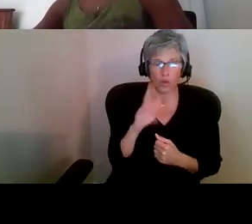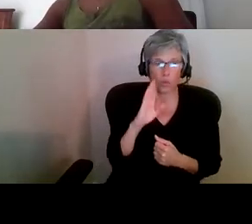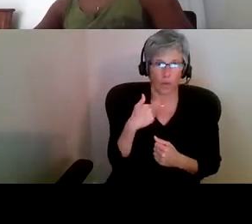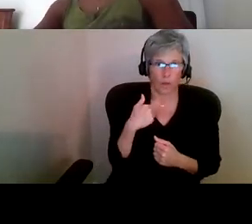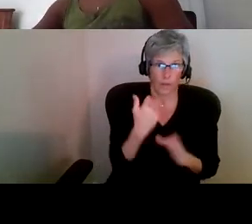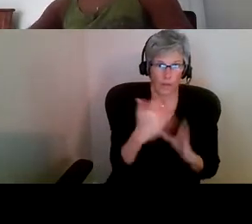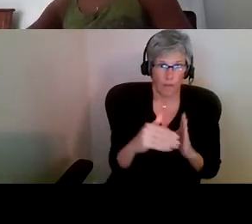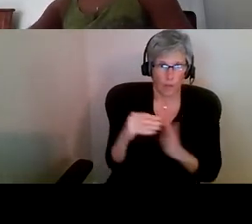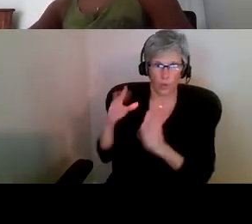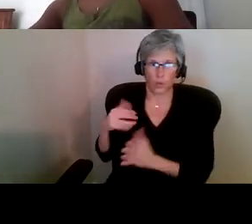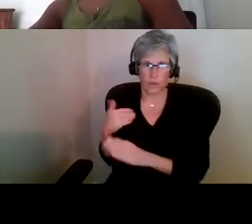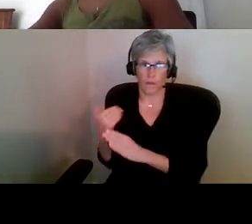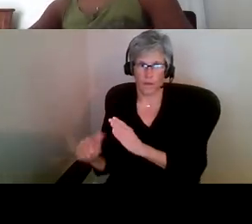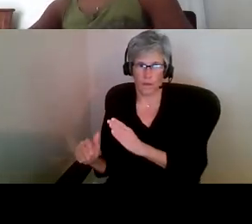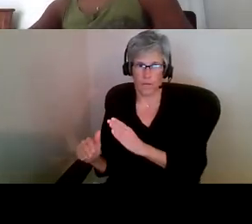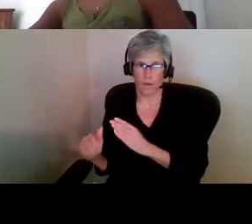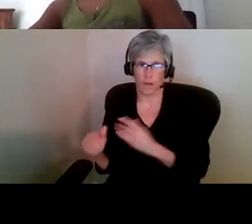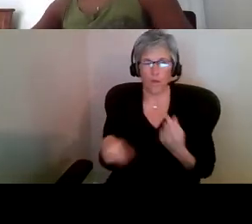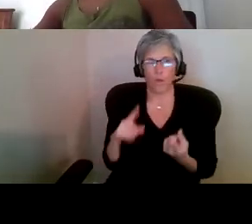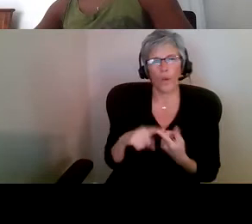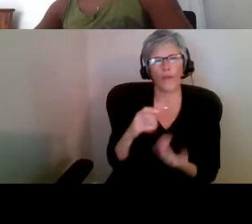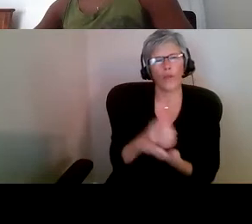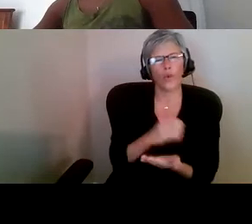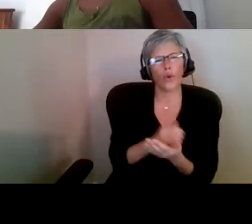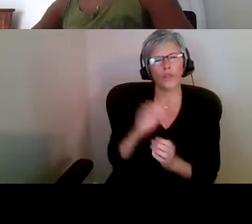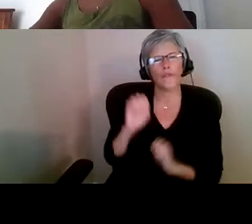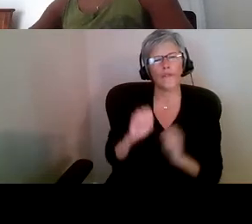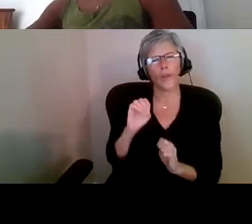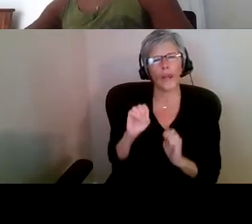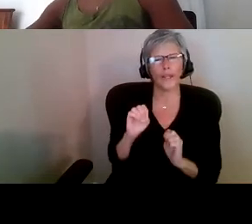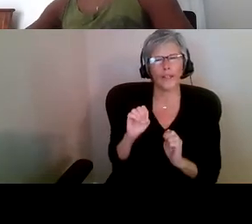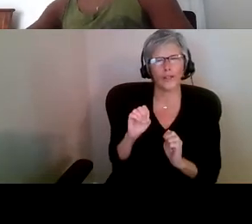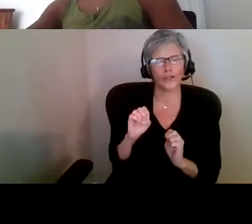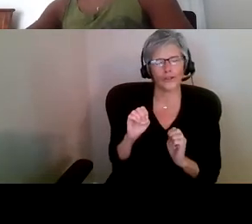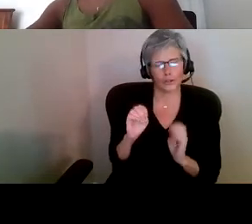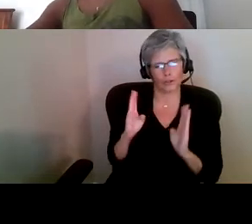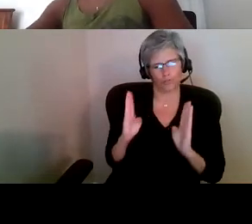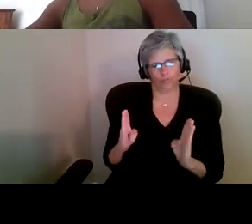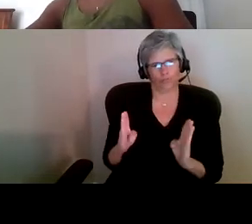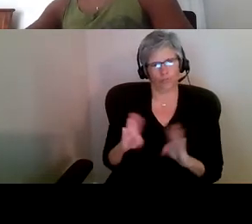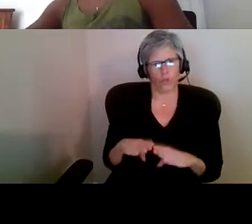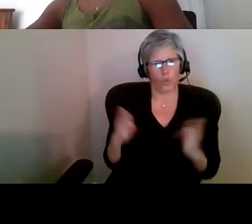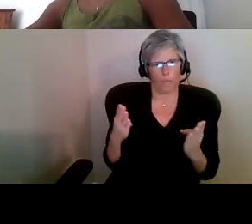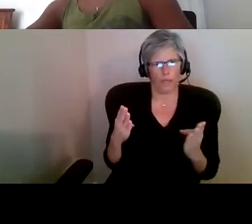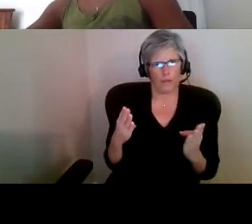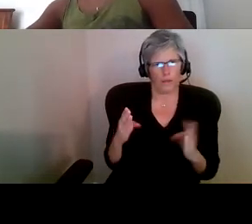about when the course evaluation window is open. So that's done for an electronic process